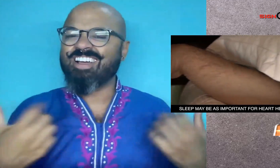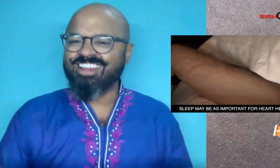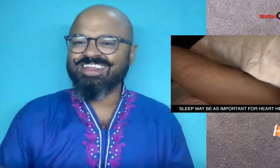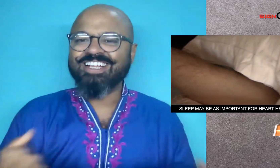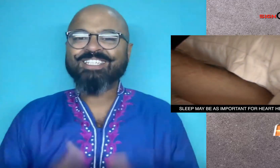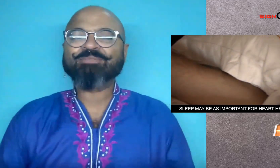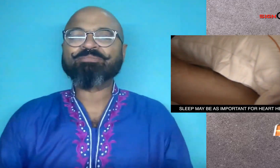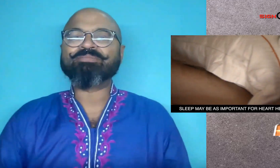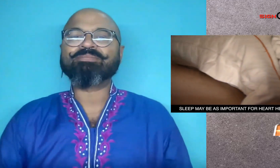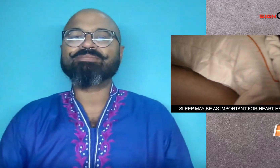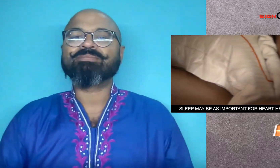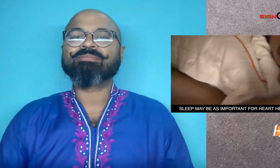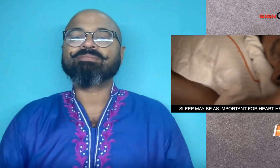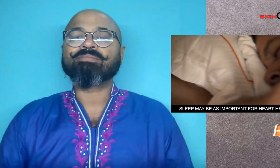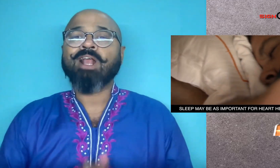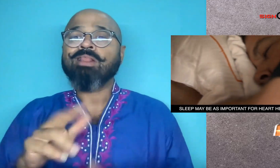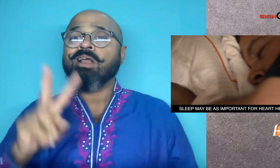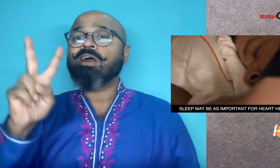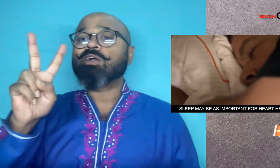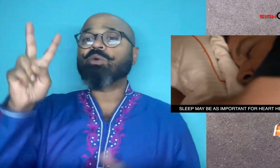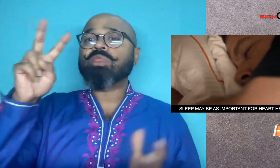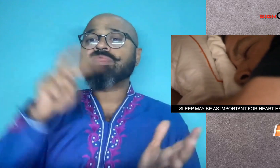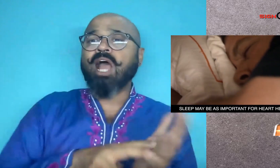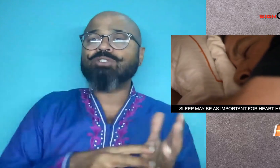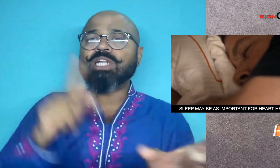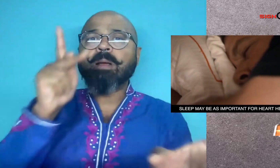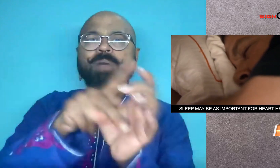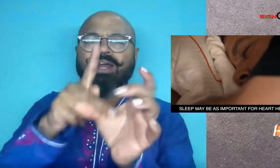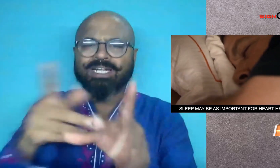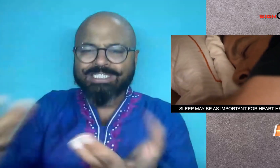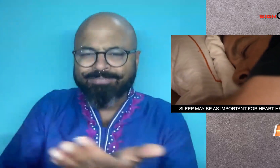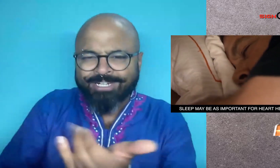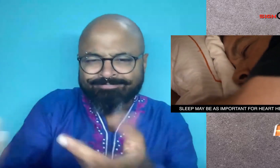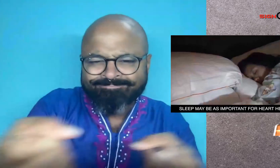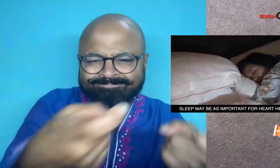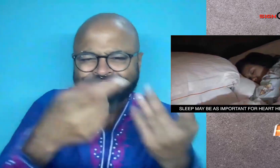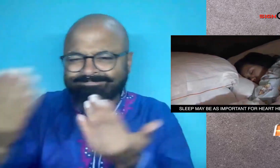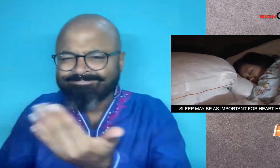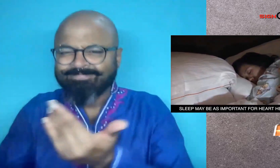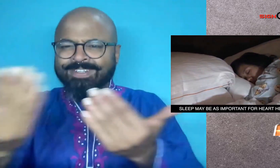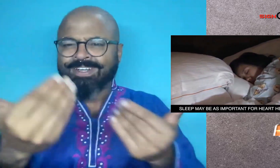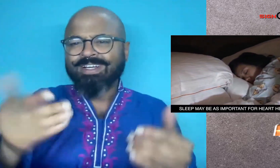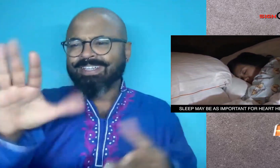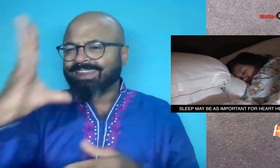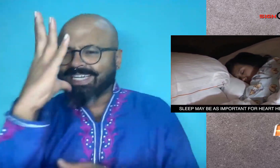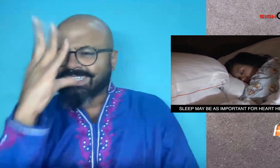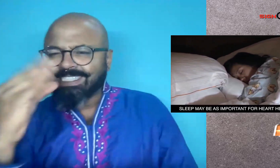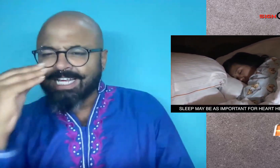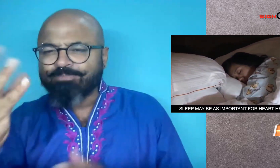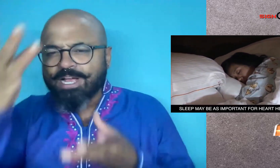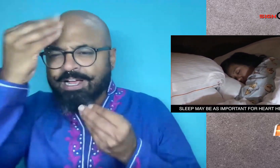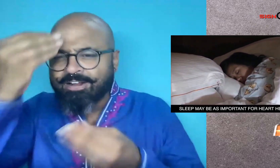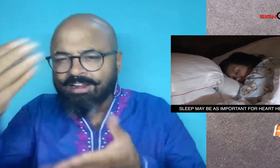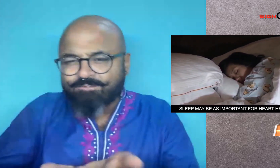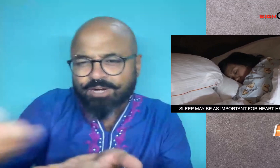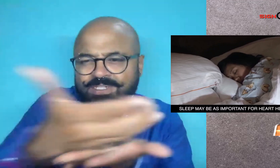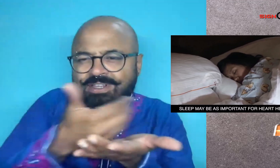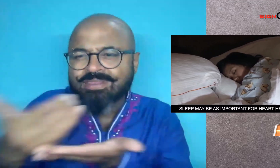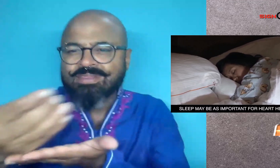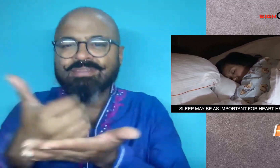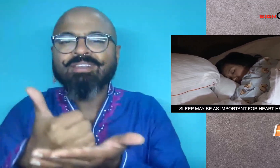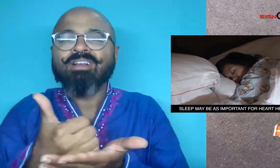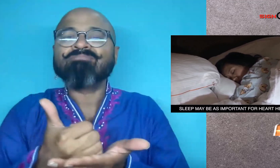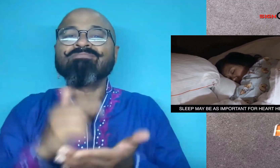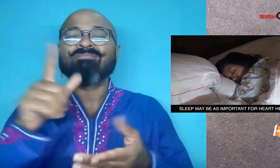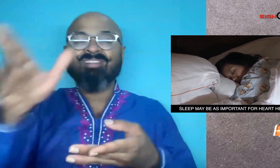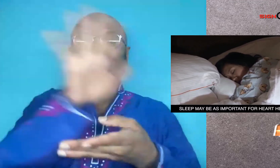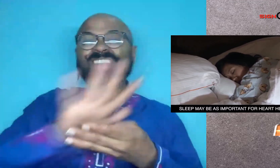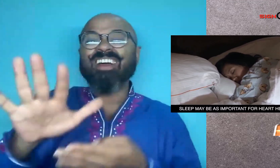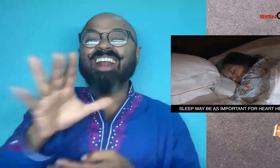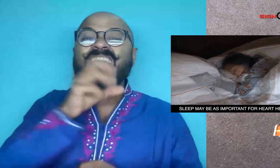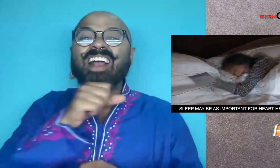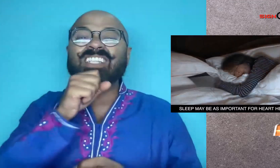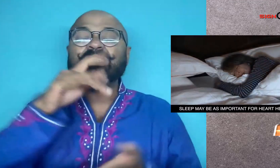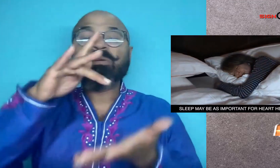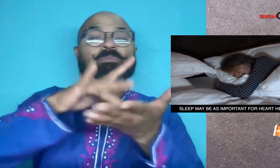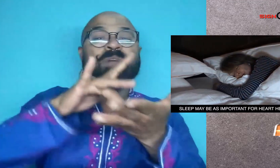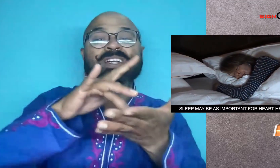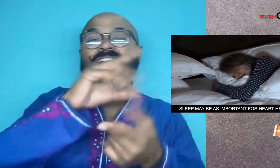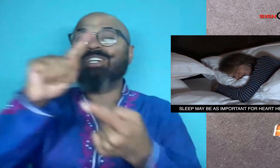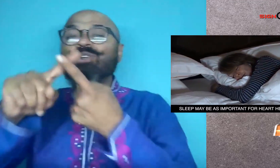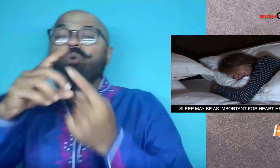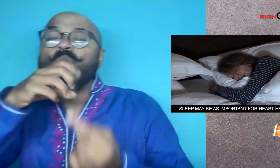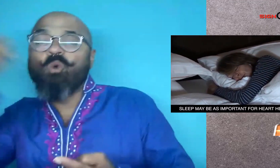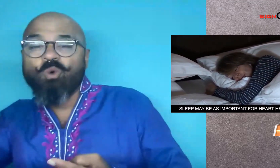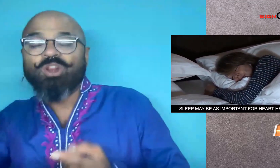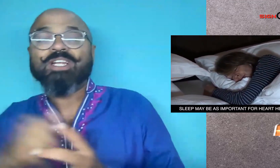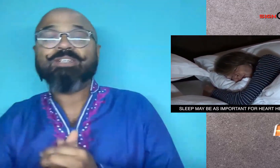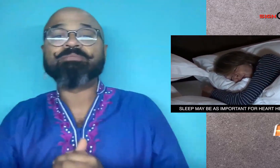the more sleep a person gets, the better for heart health The findings are based on sleep